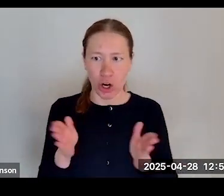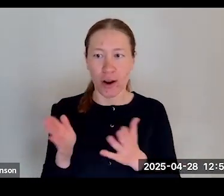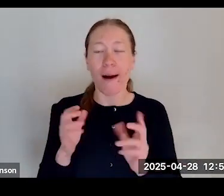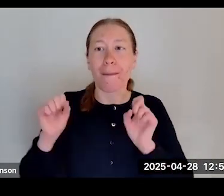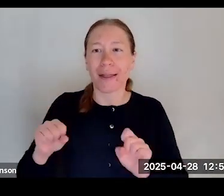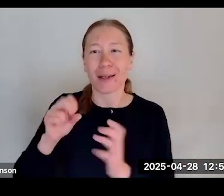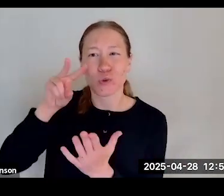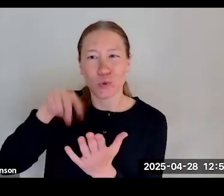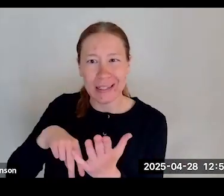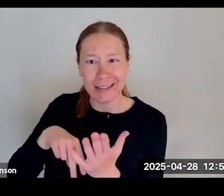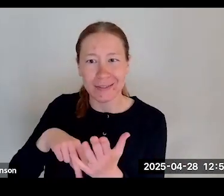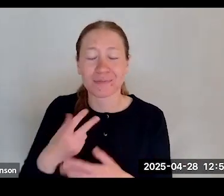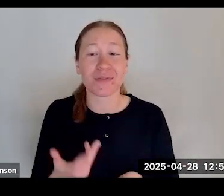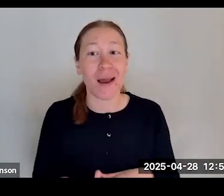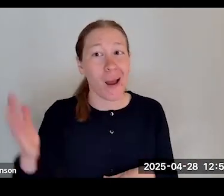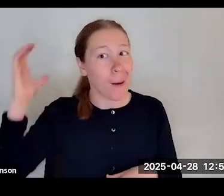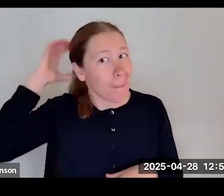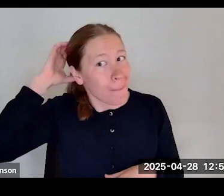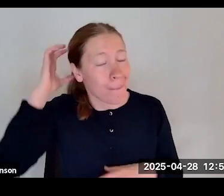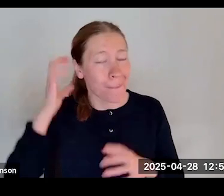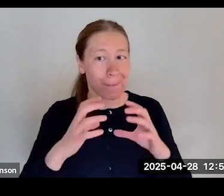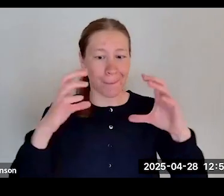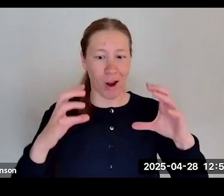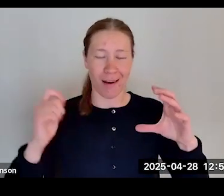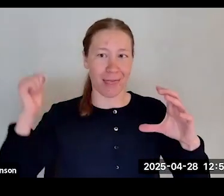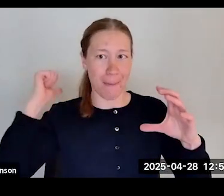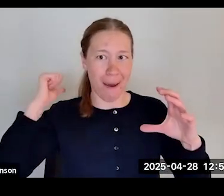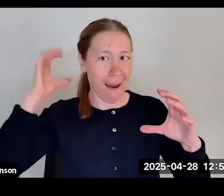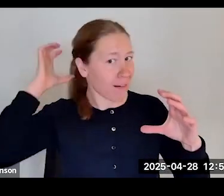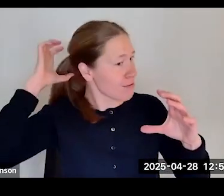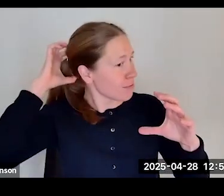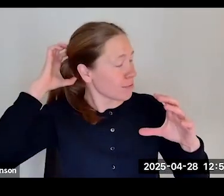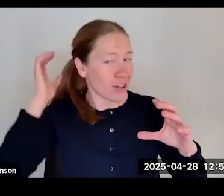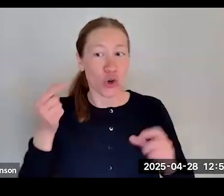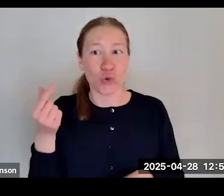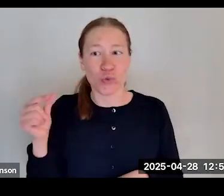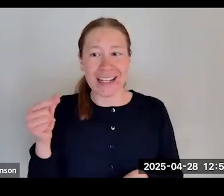In the back of the brain, designated in green, is the occipital lobe. This is the primary vision center.